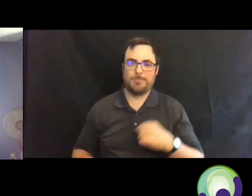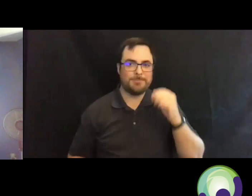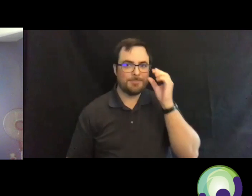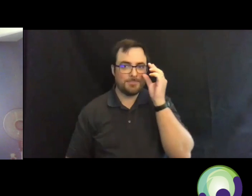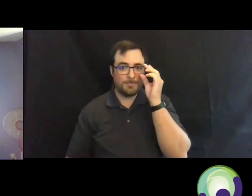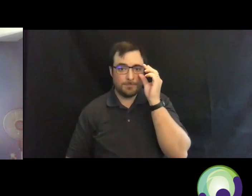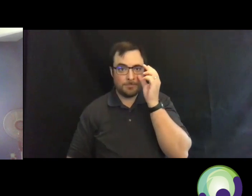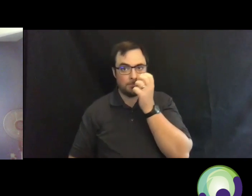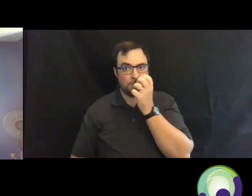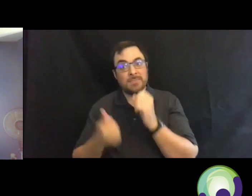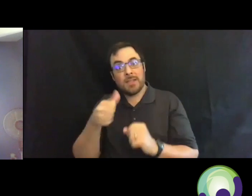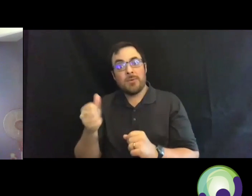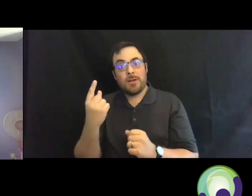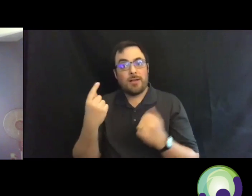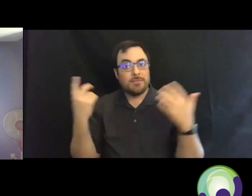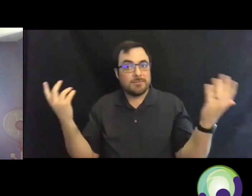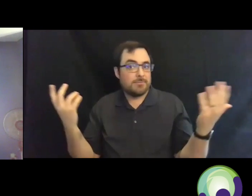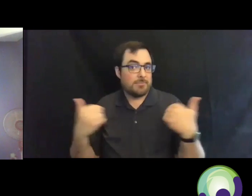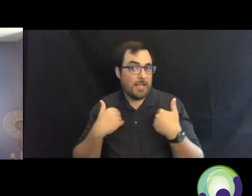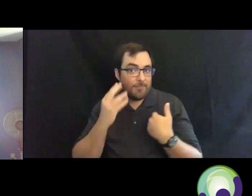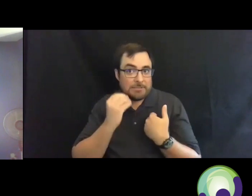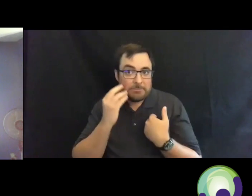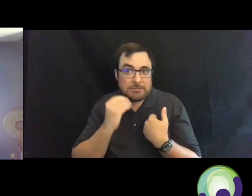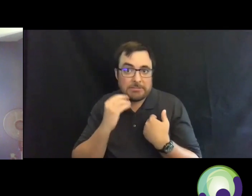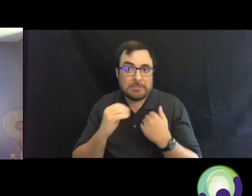Patti: Cool. Thanks Heidi. Anyone else have some experience with doing some virtual